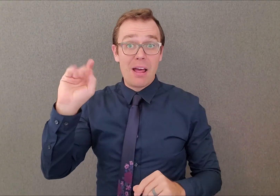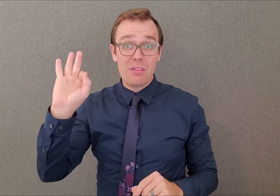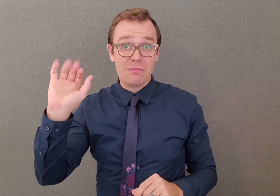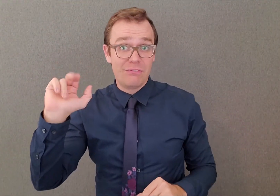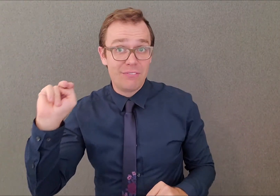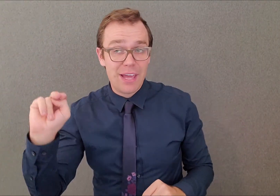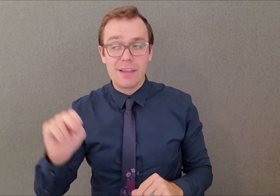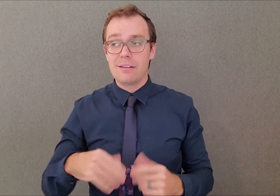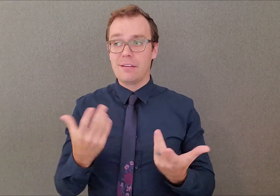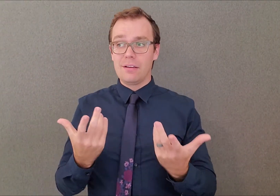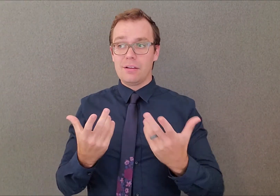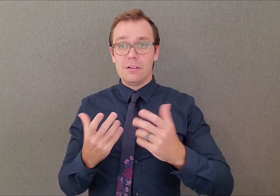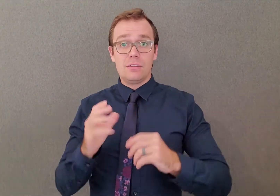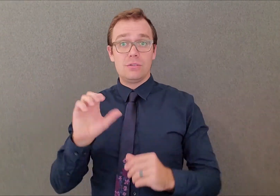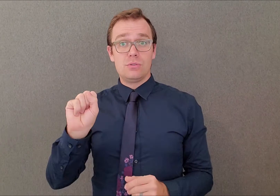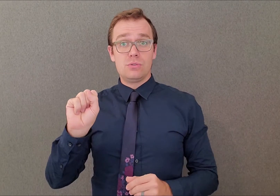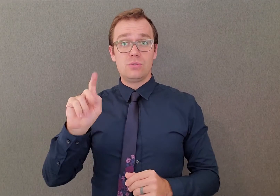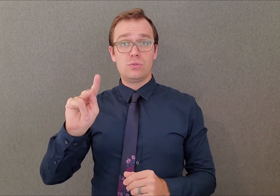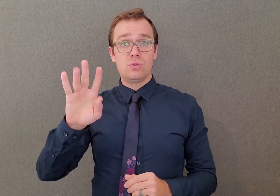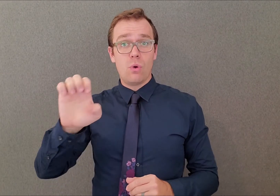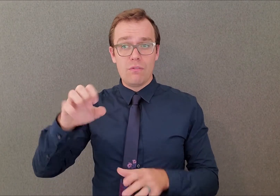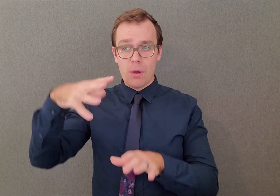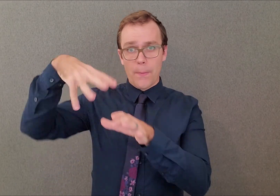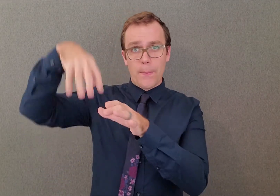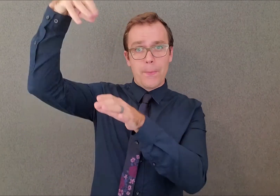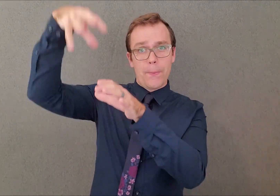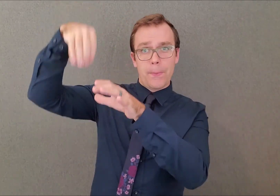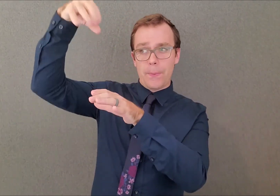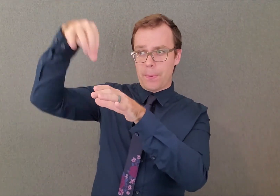and stove and dryer vents with duct tape